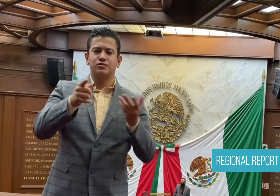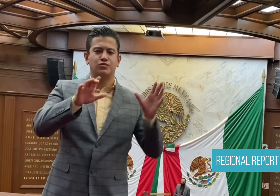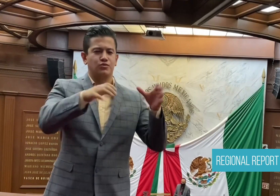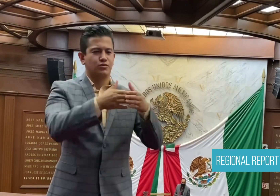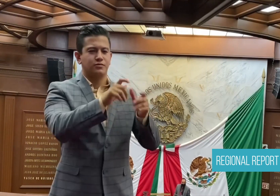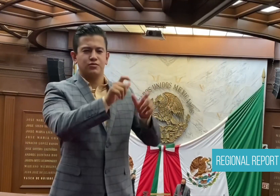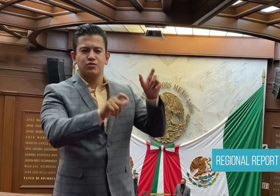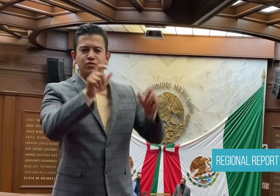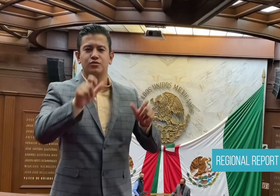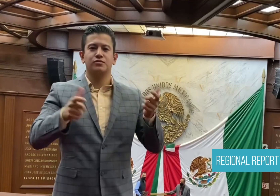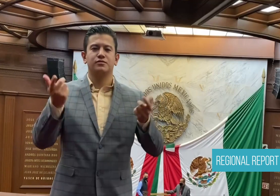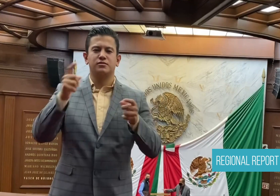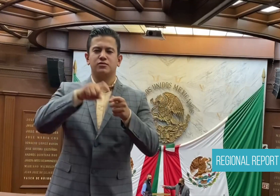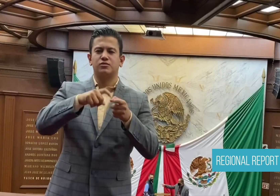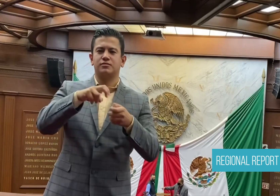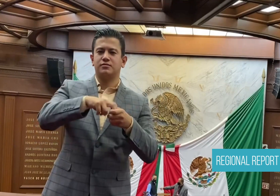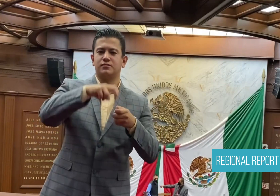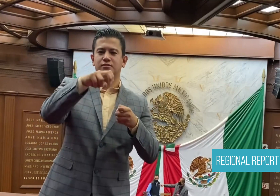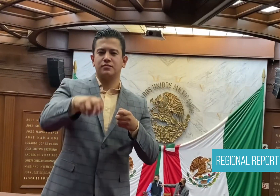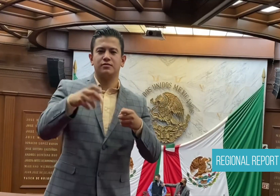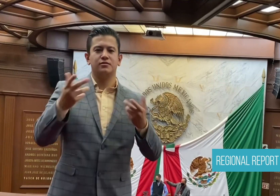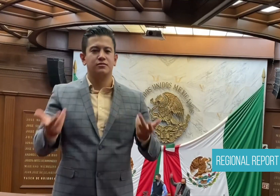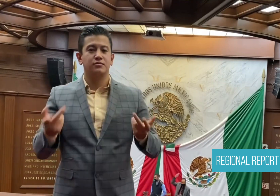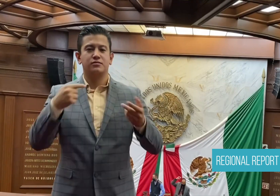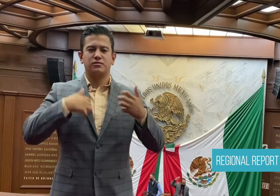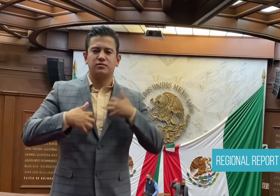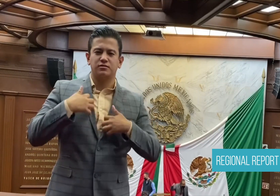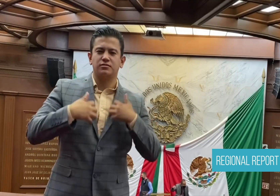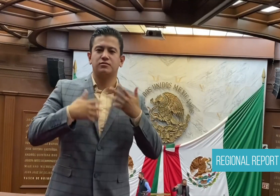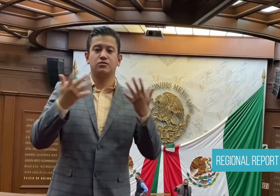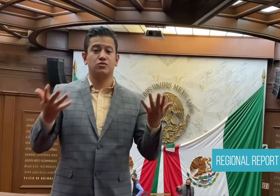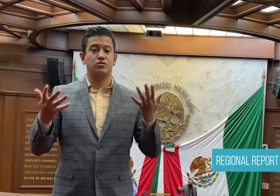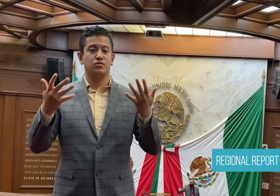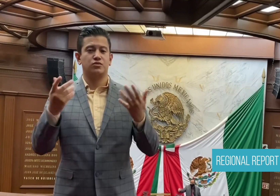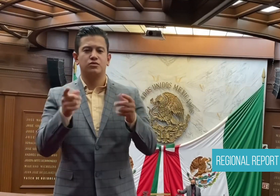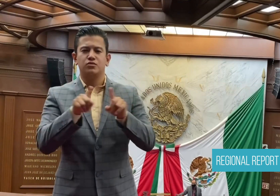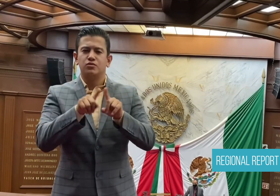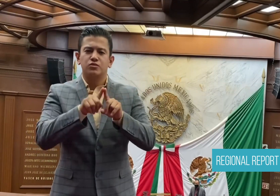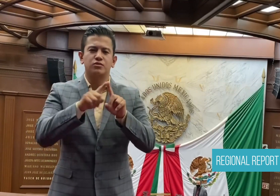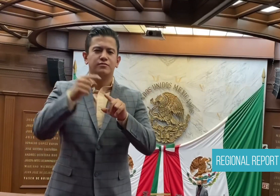I have noticed that people in vulnerable people groups